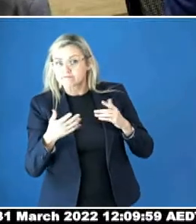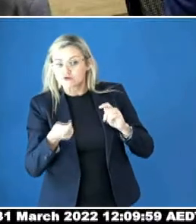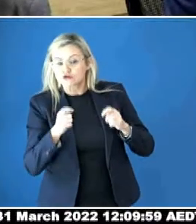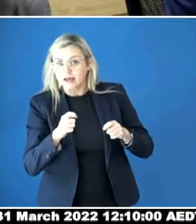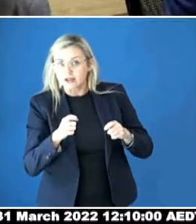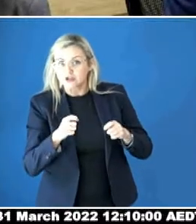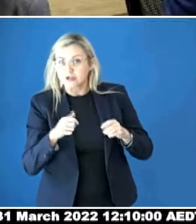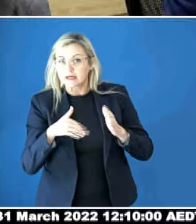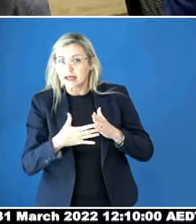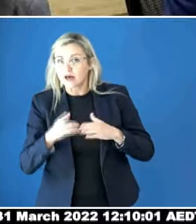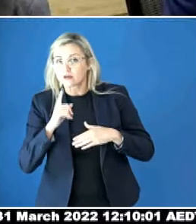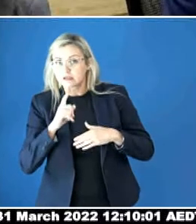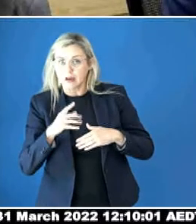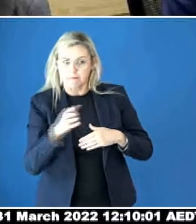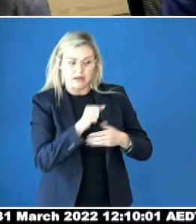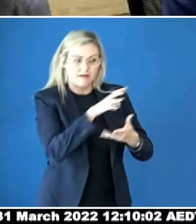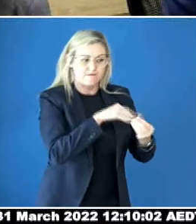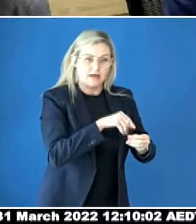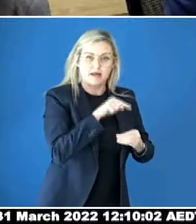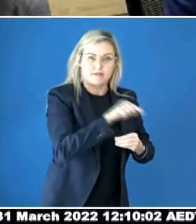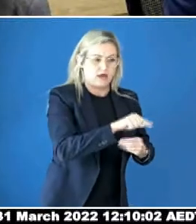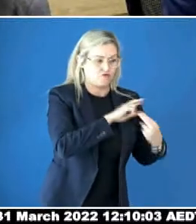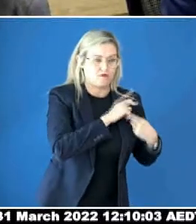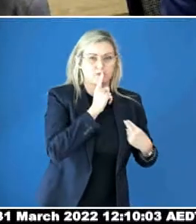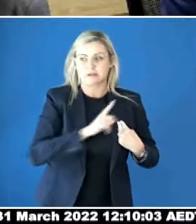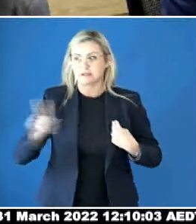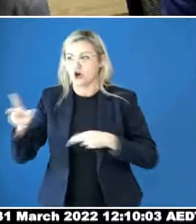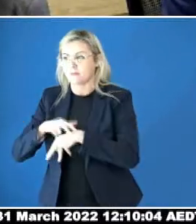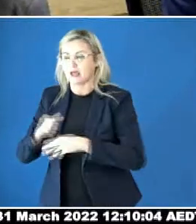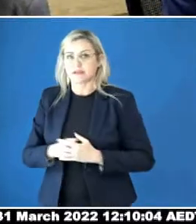that families now report incidents to police? No. Not to my knowledge.